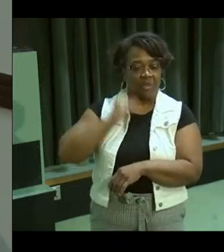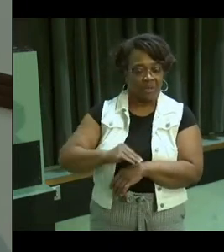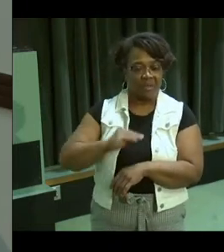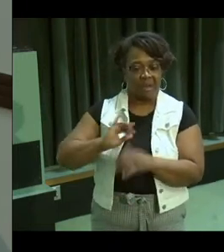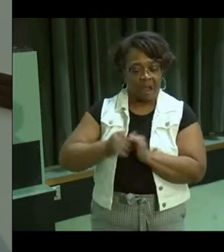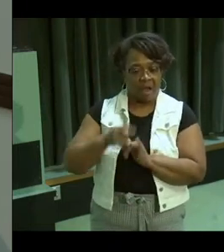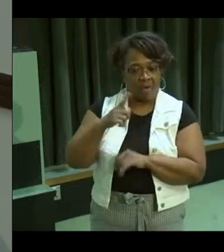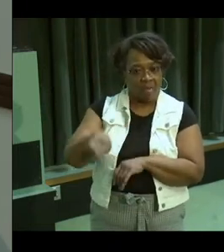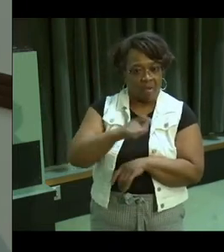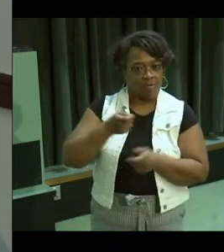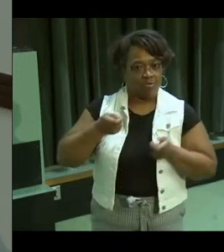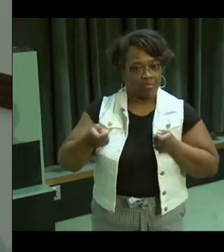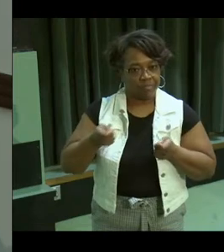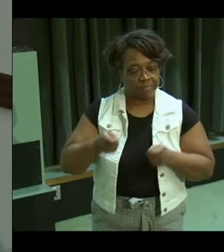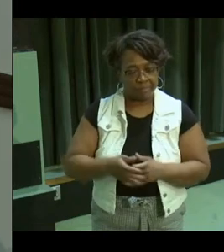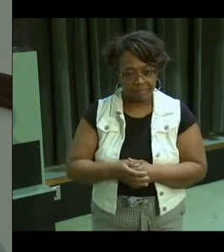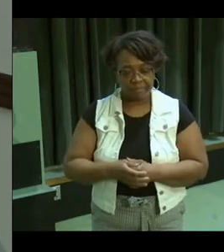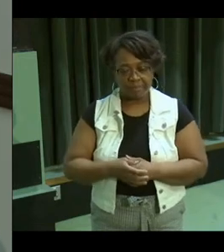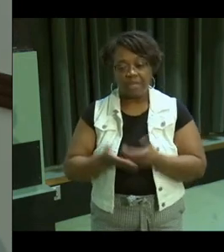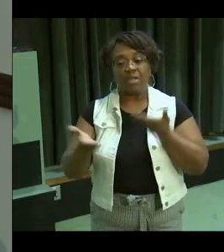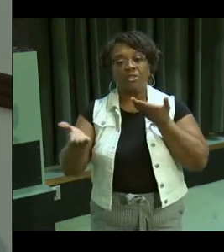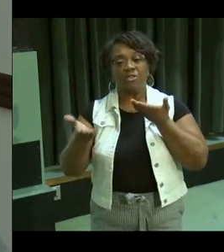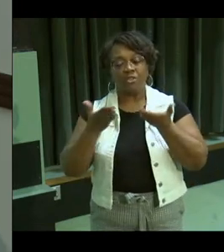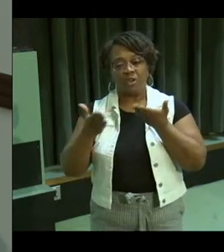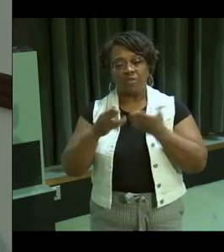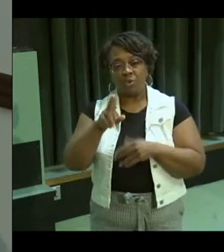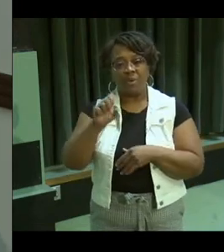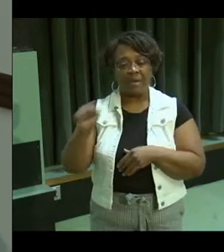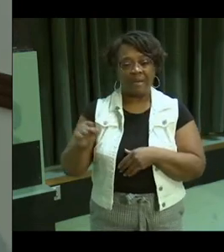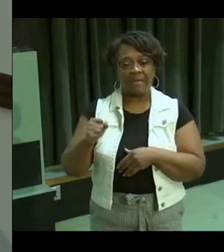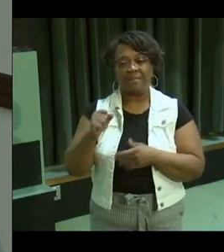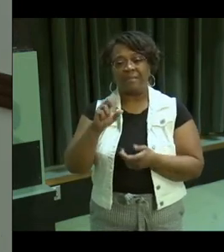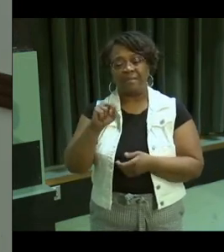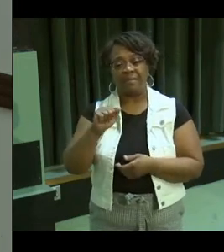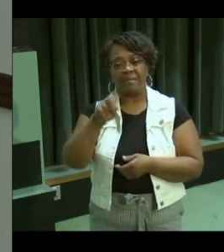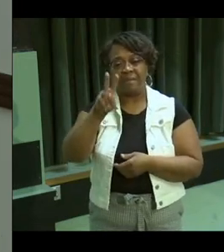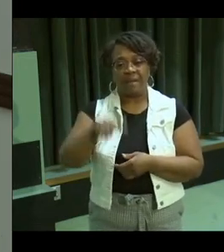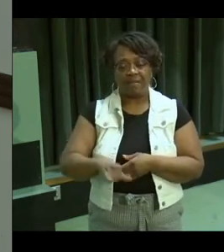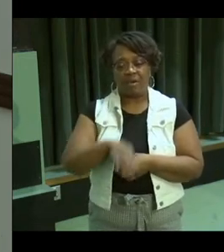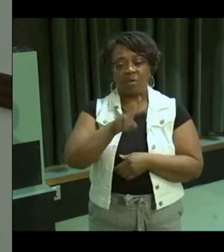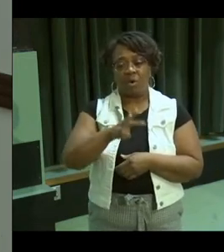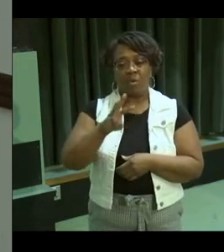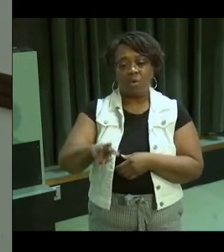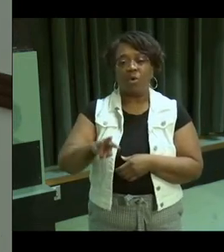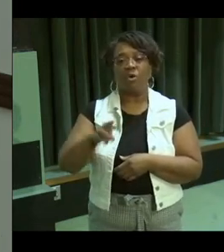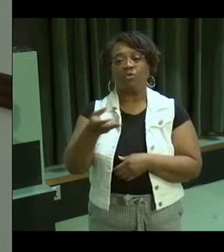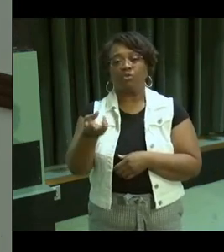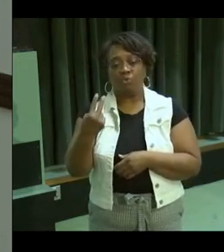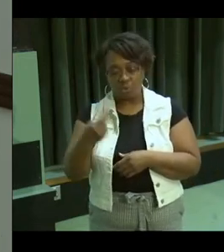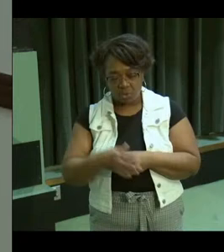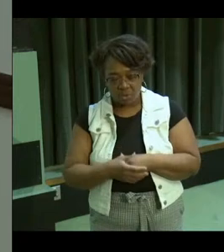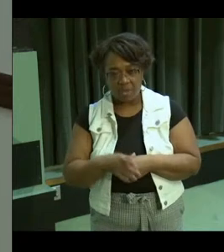of the farm workers were treated . After serving in the United States Navy in World War Two, he